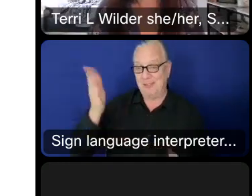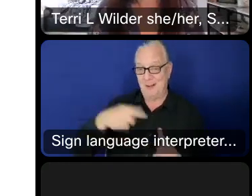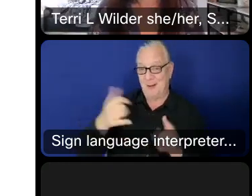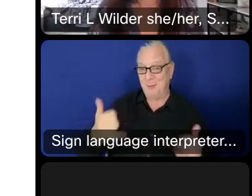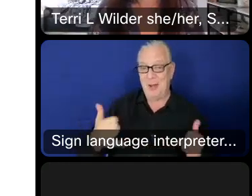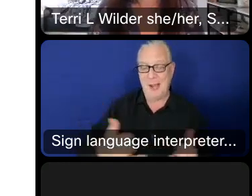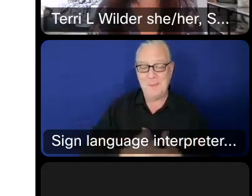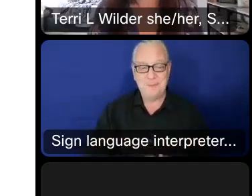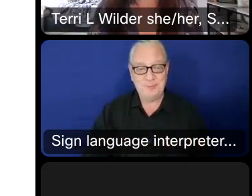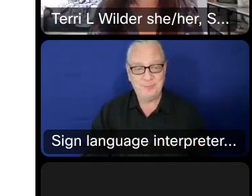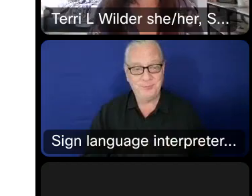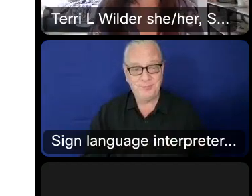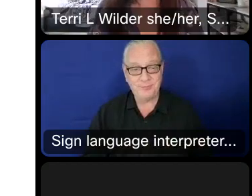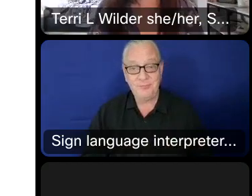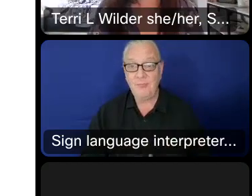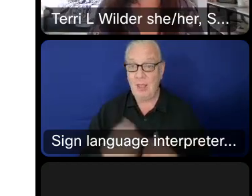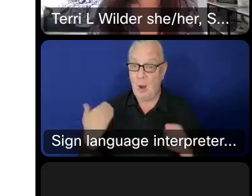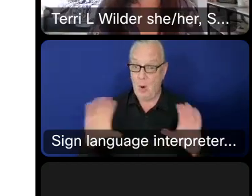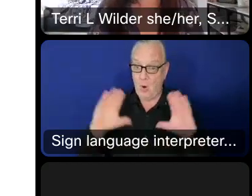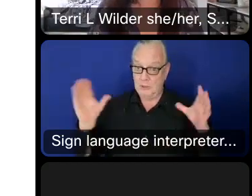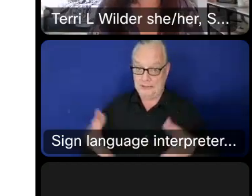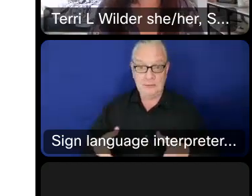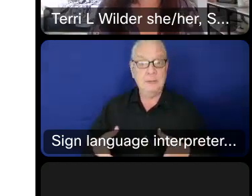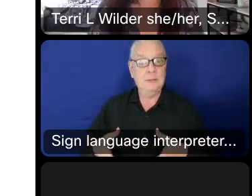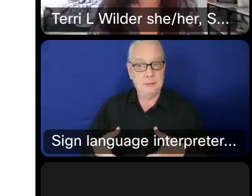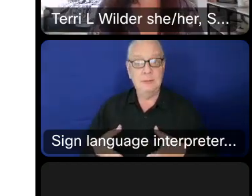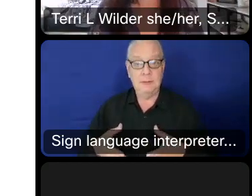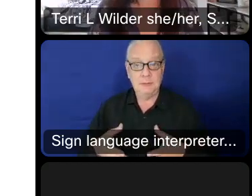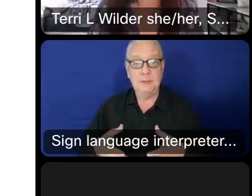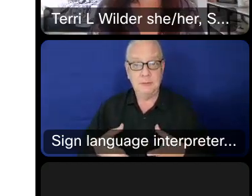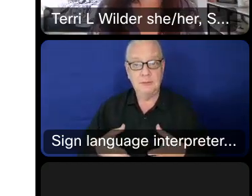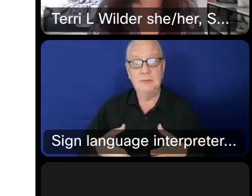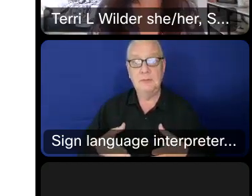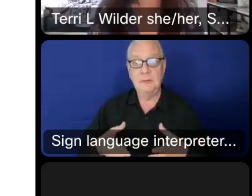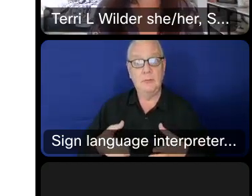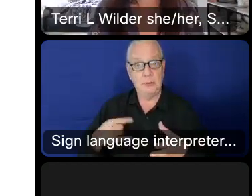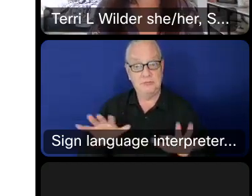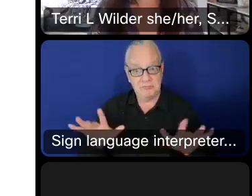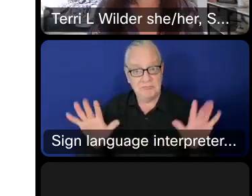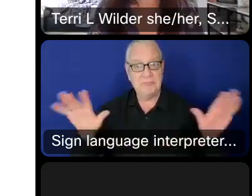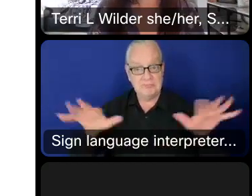mentioned, we are a organization that has far reach. We are a